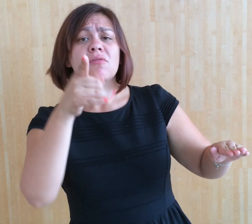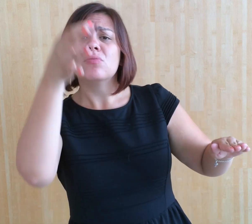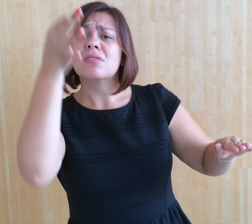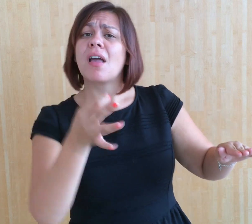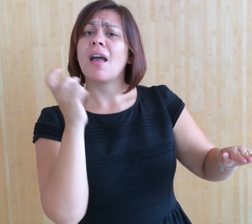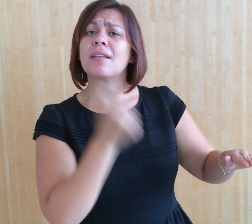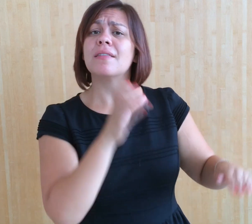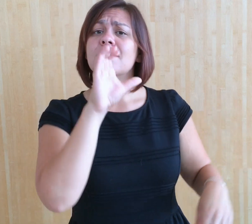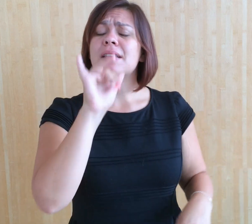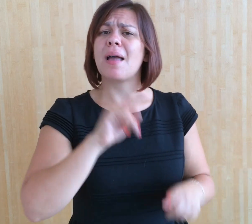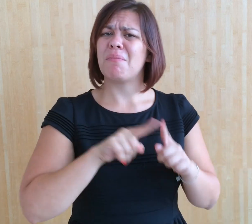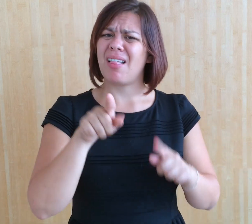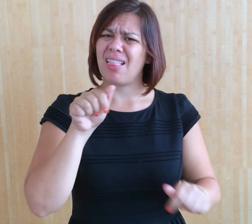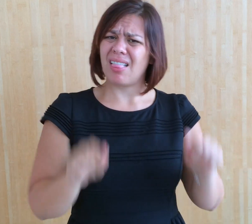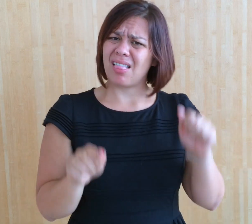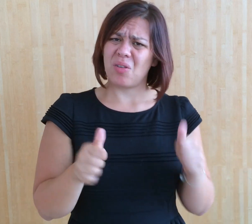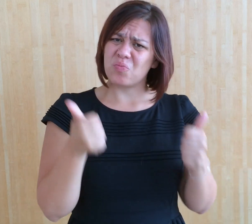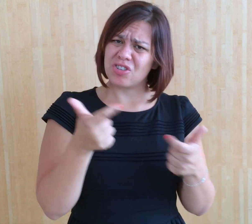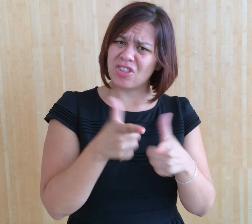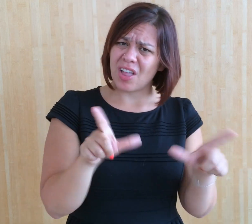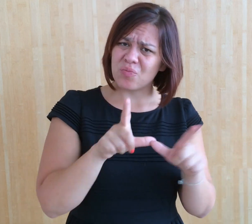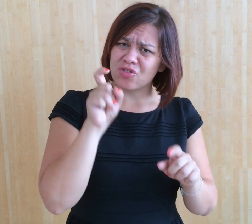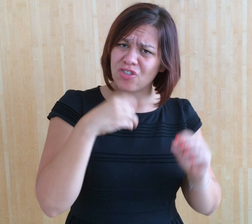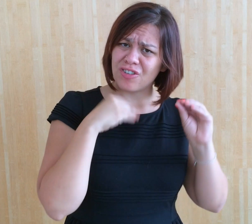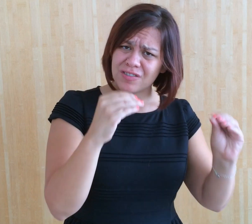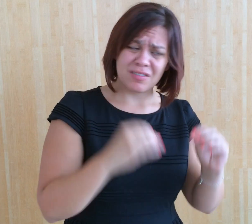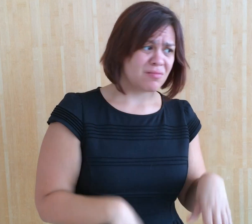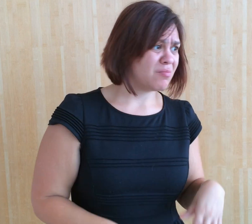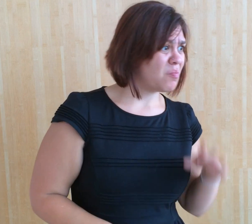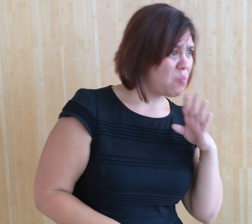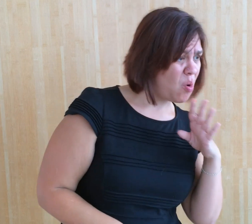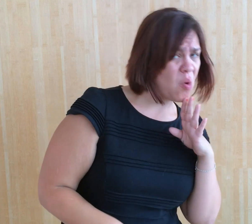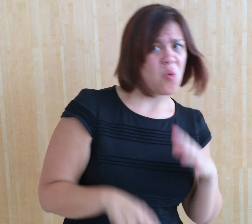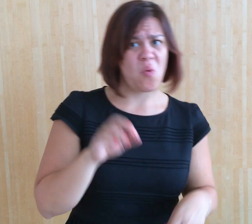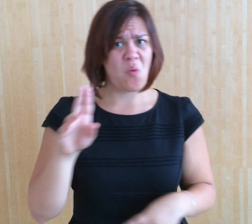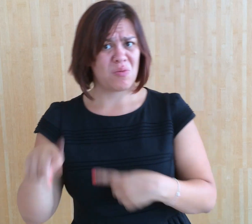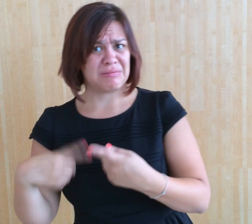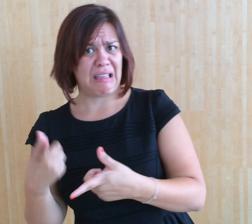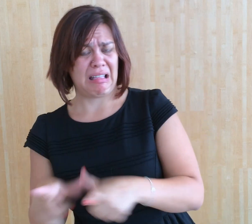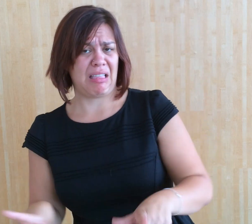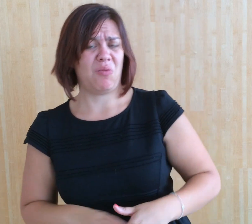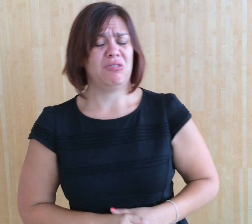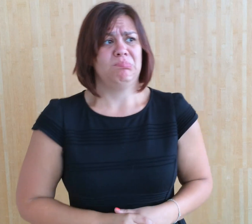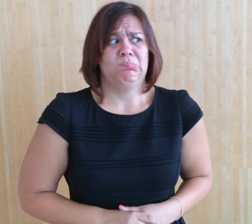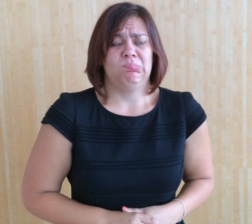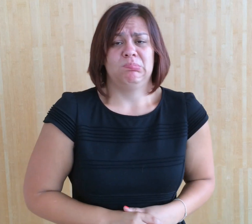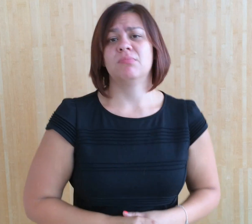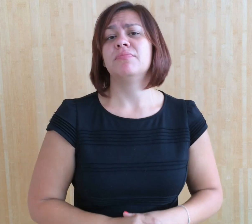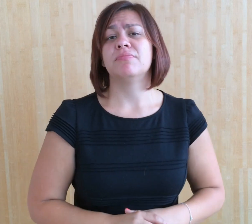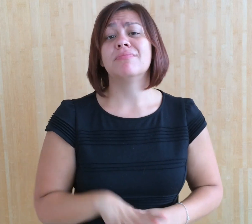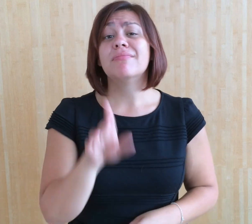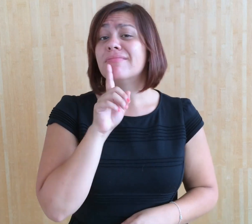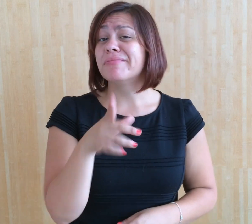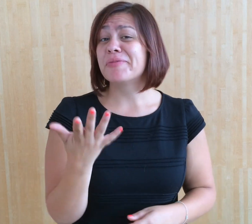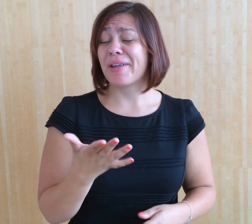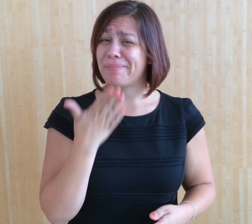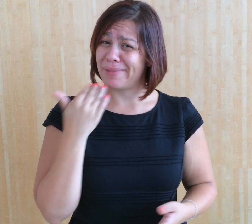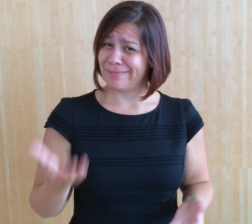you may find yourself asking, "what language should them?" Spoken or Sign language? The answer. . .